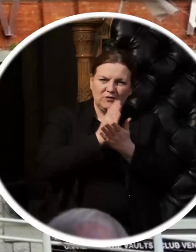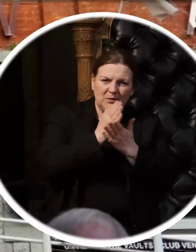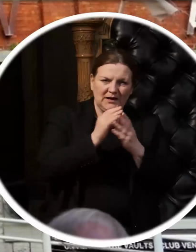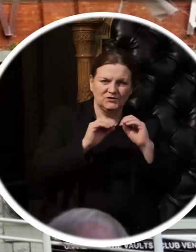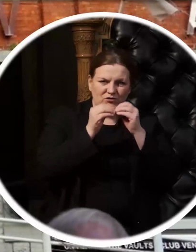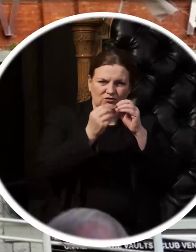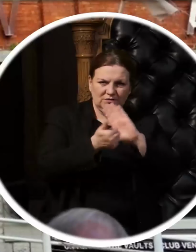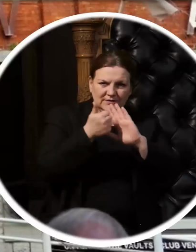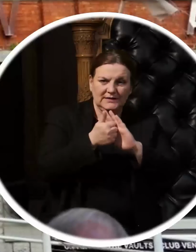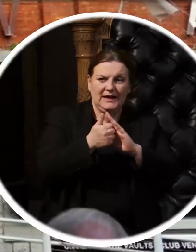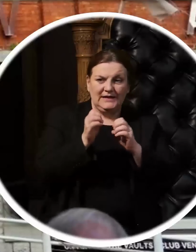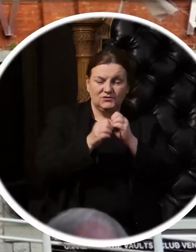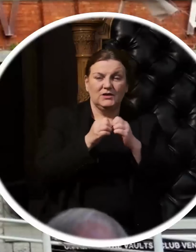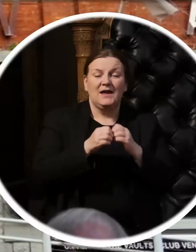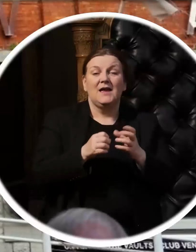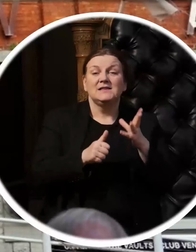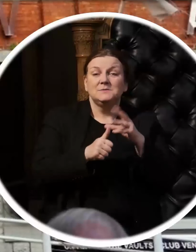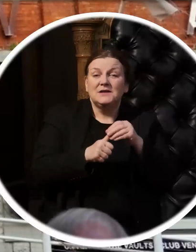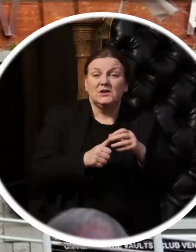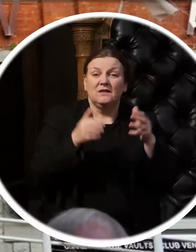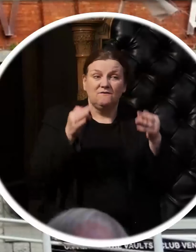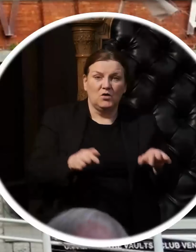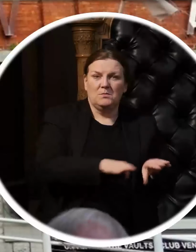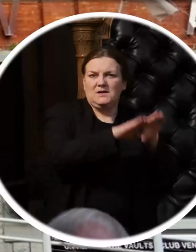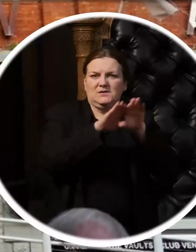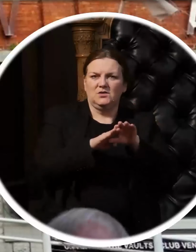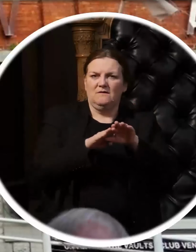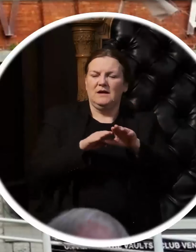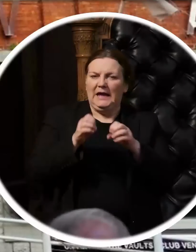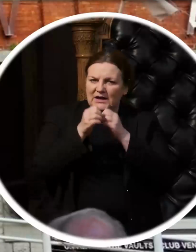And in particular the formalisation of engineering education happened in Ireland